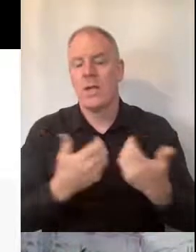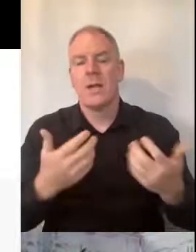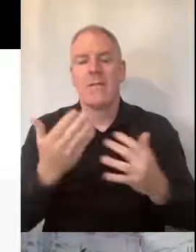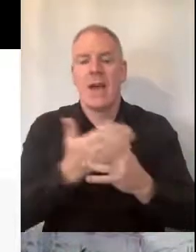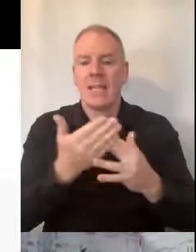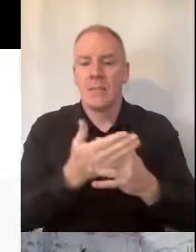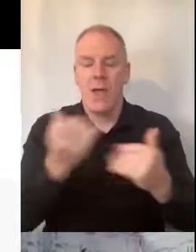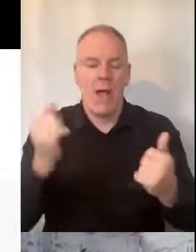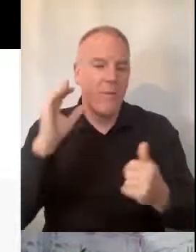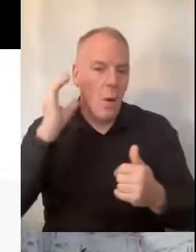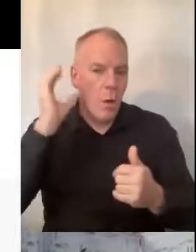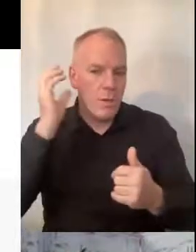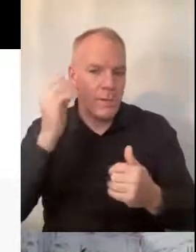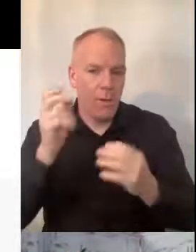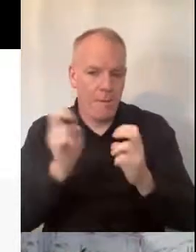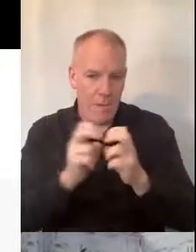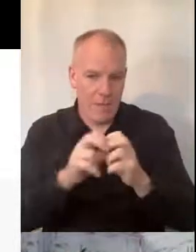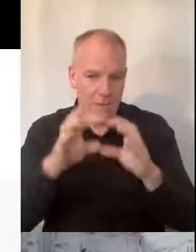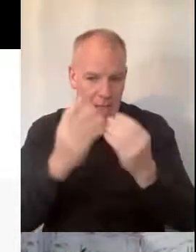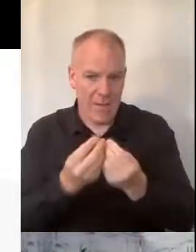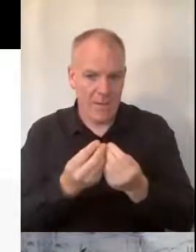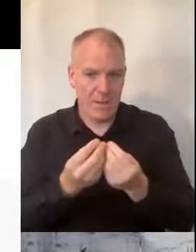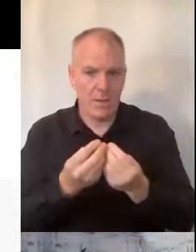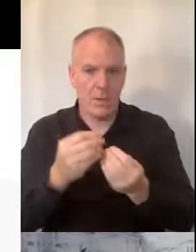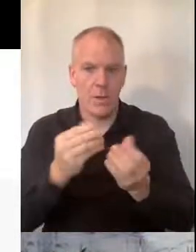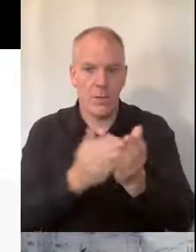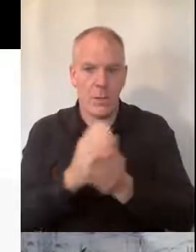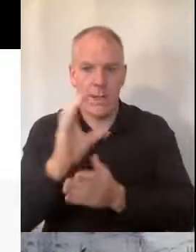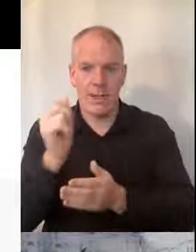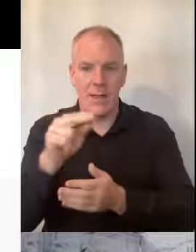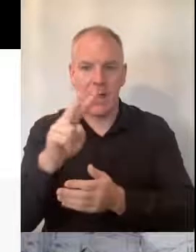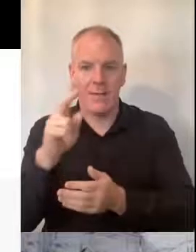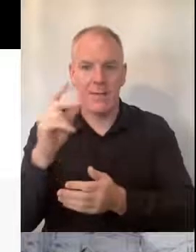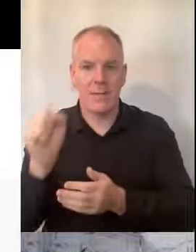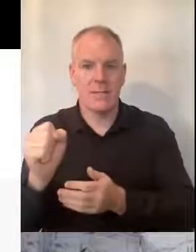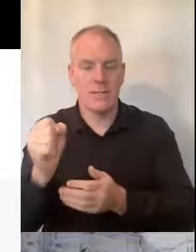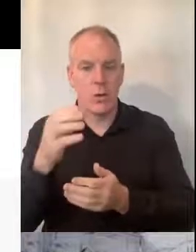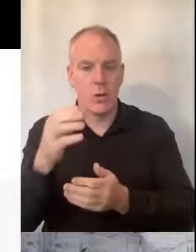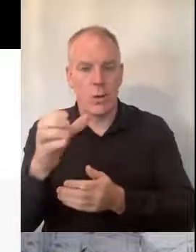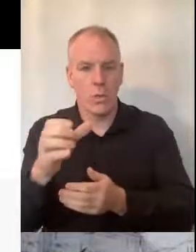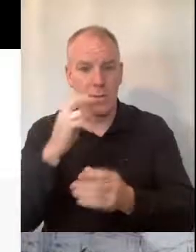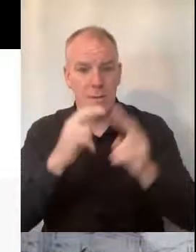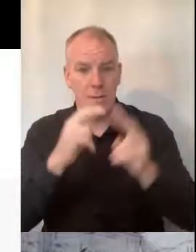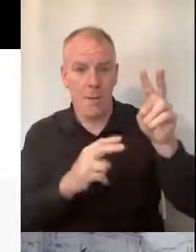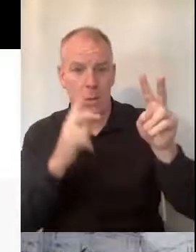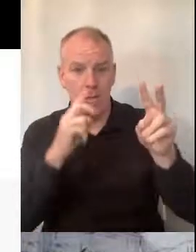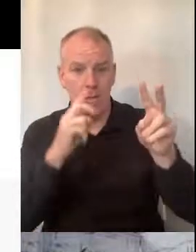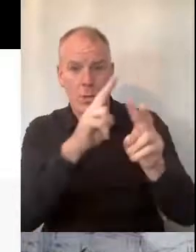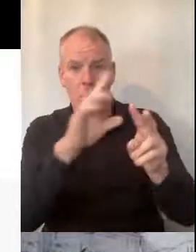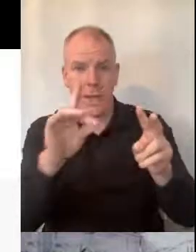For everything that's in our canvas course, but you'll just see on the top there in terms of the UK PSF,